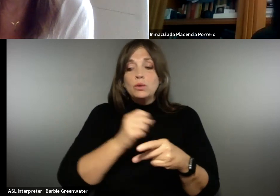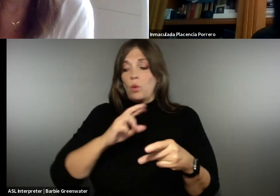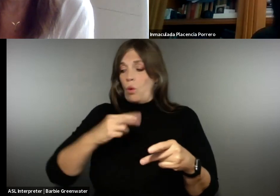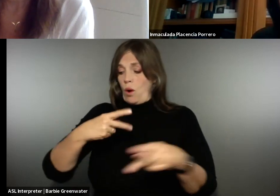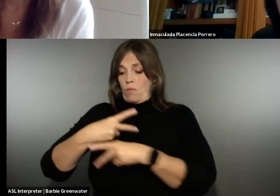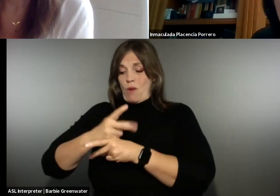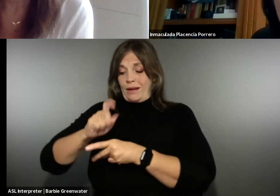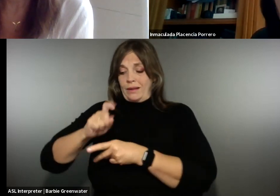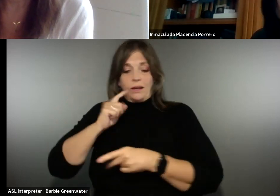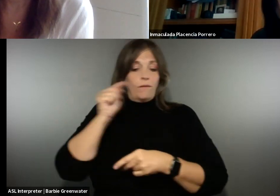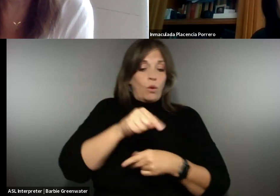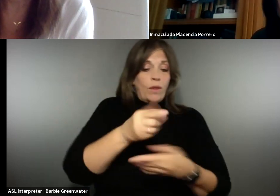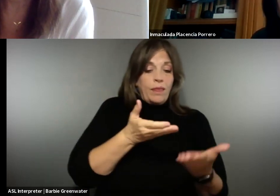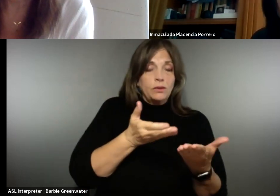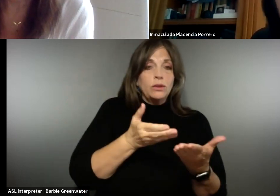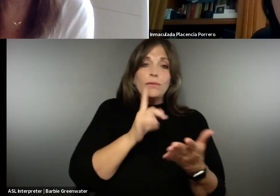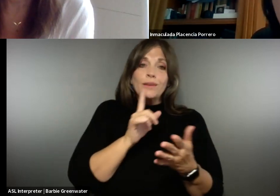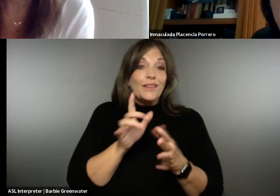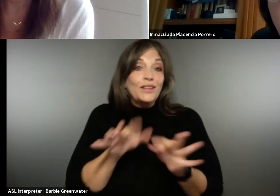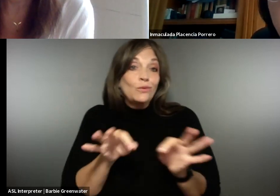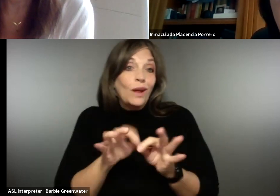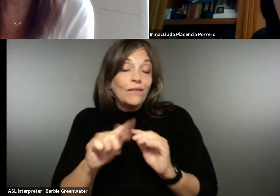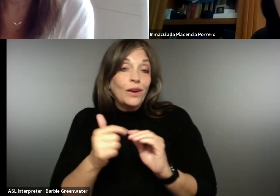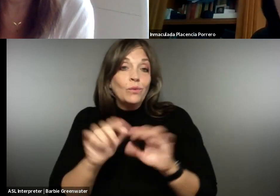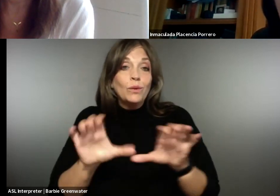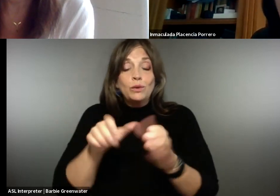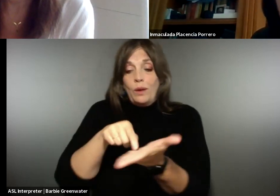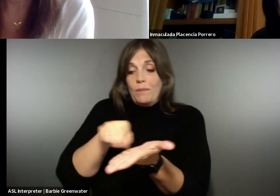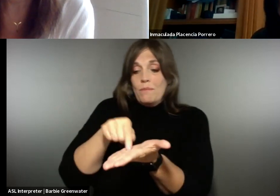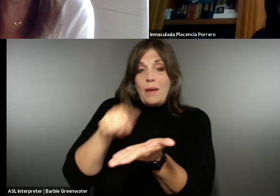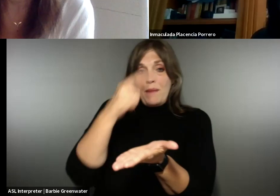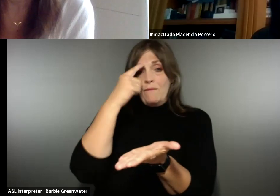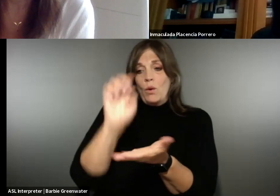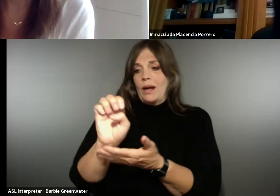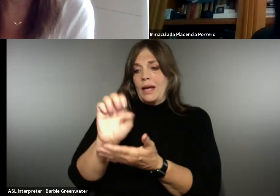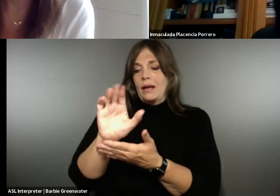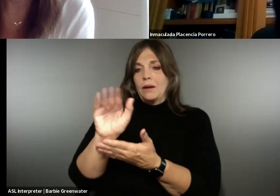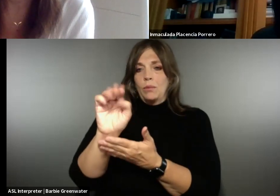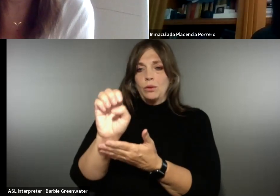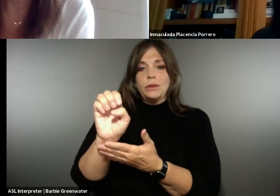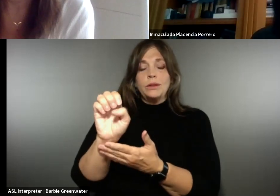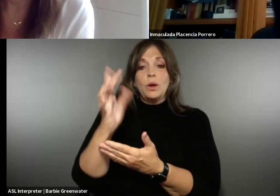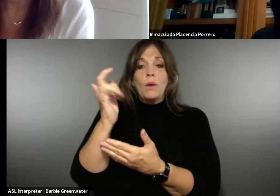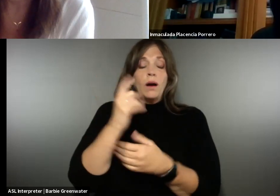, you need to ensure the accessibility of any products, of the products used in the provision of the service. This is